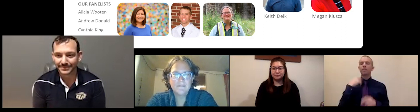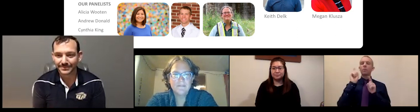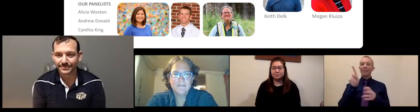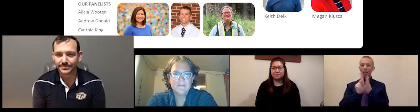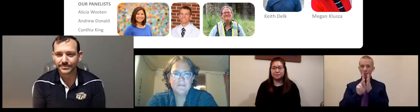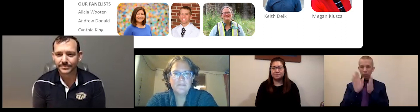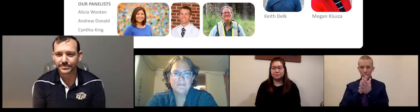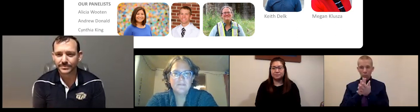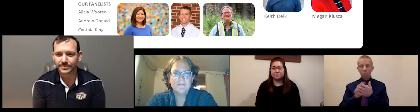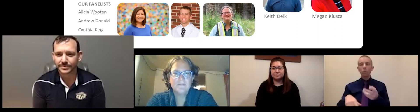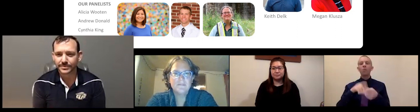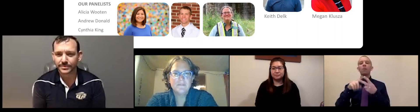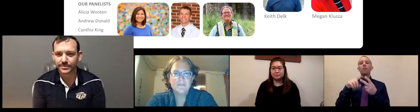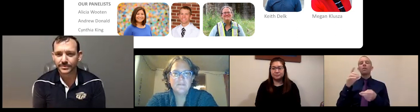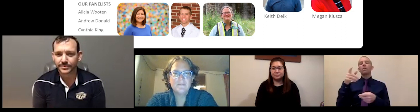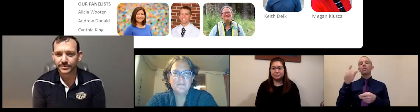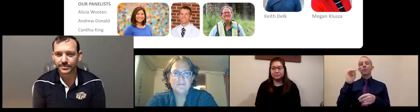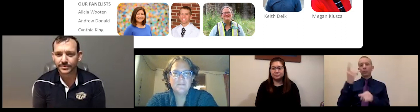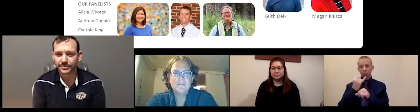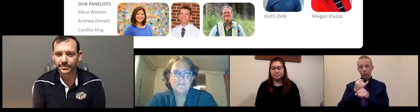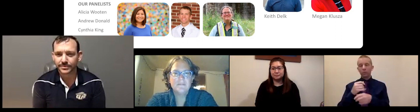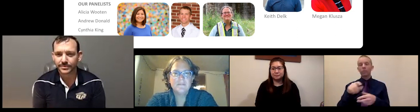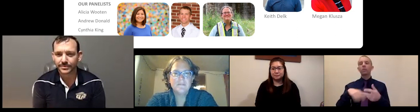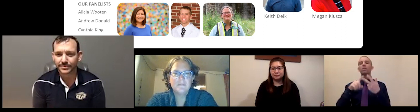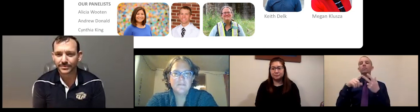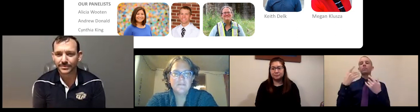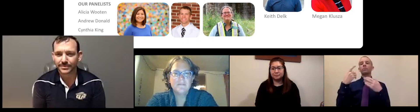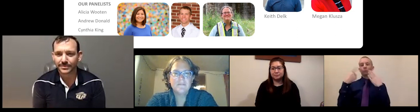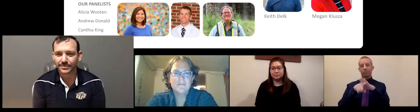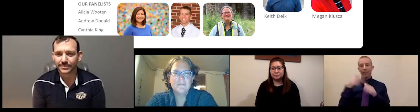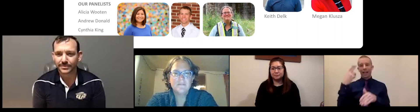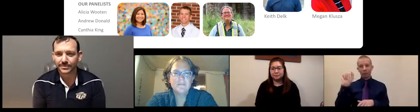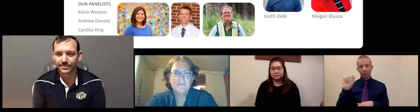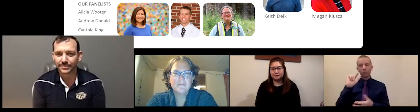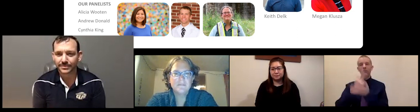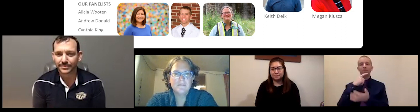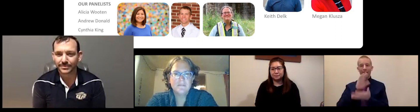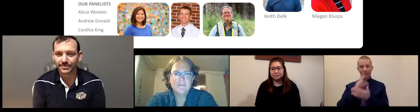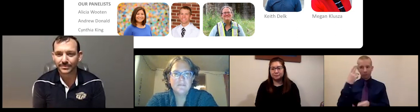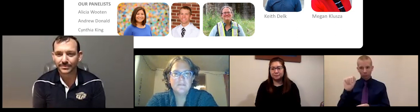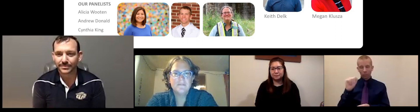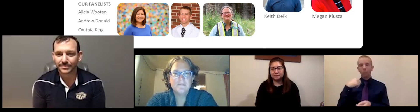I went to Kendall School, Maryland Institute, and mainstreamed in high school. I graduated from a hearing high school.